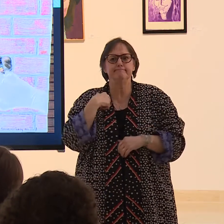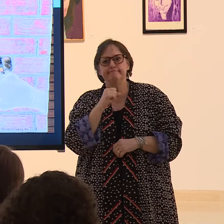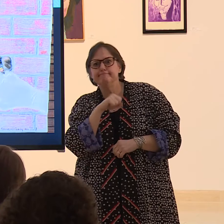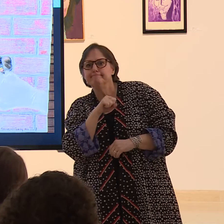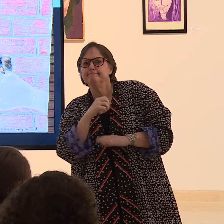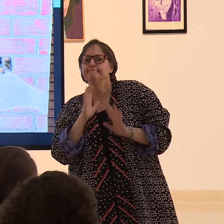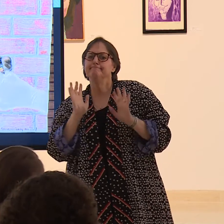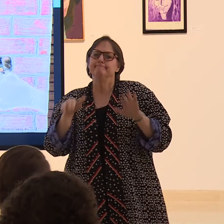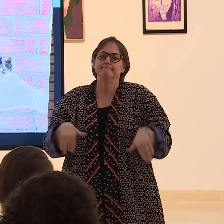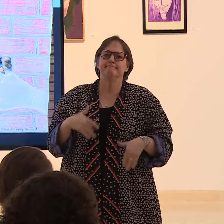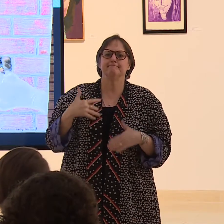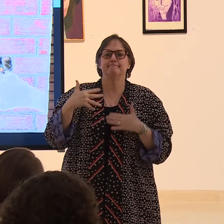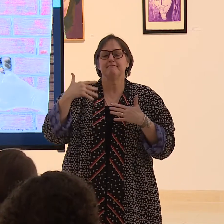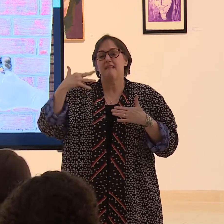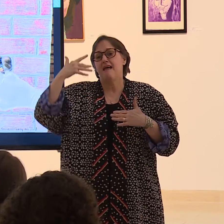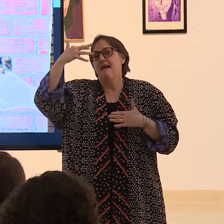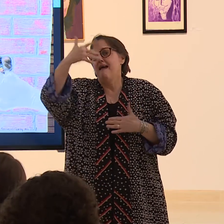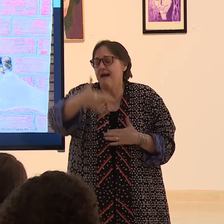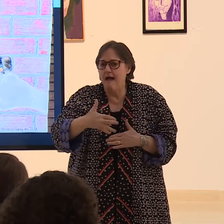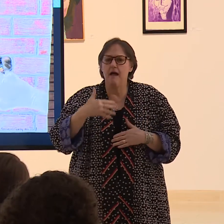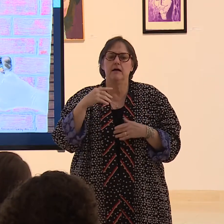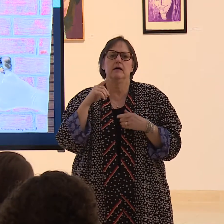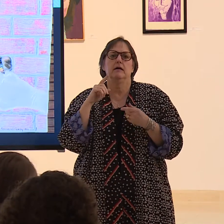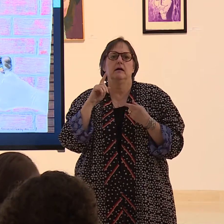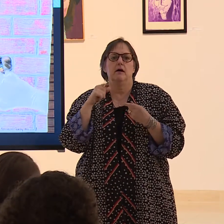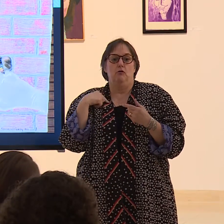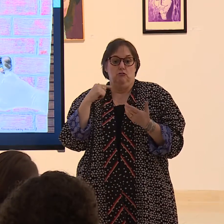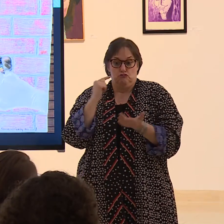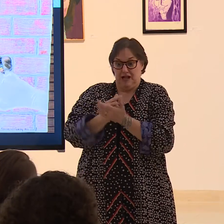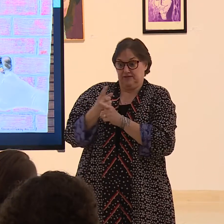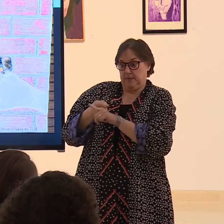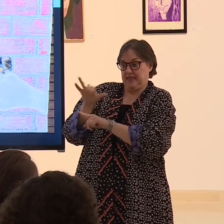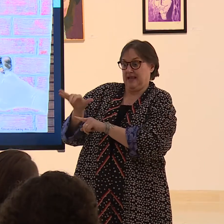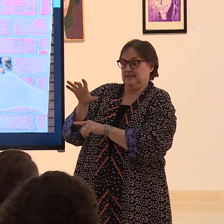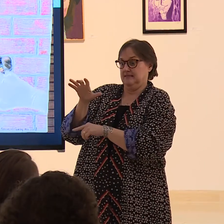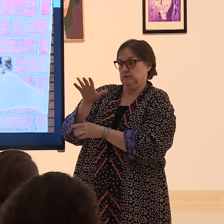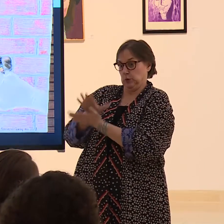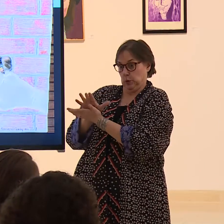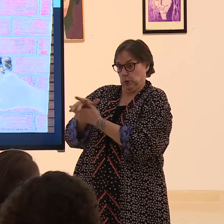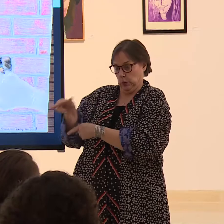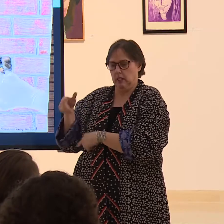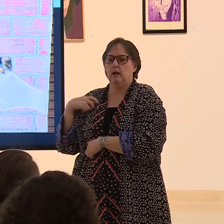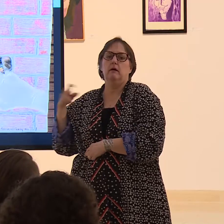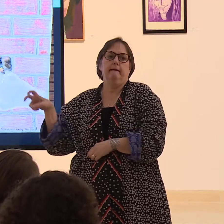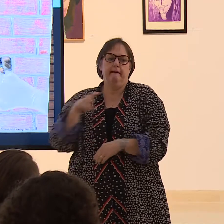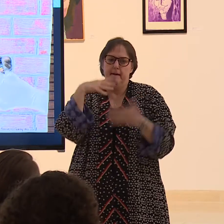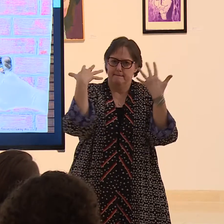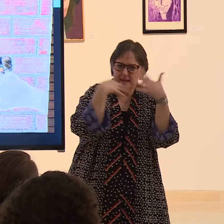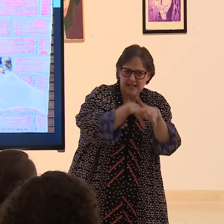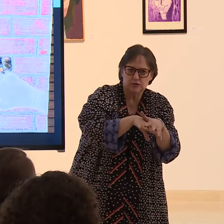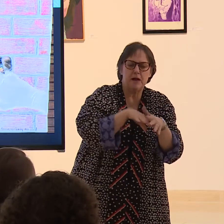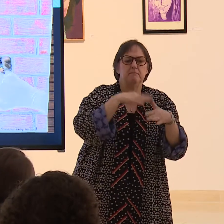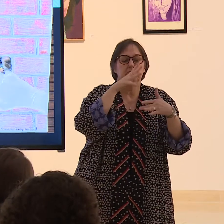and organizations and sports. After I was done at that school,